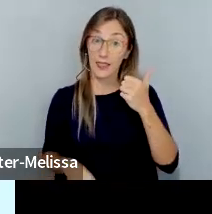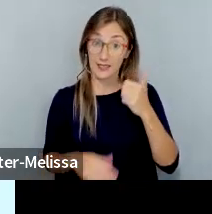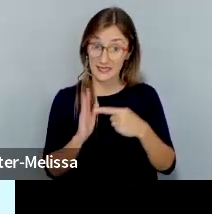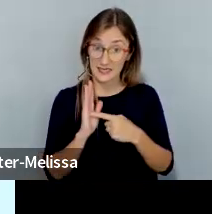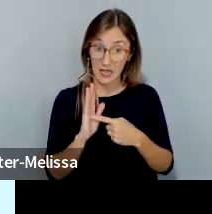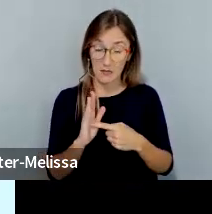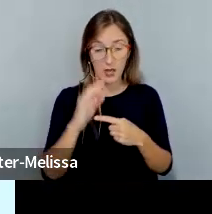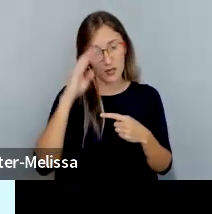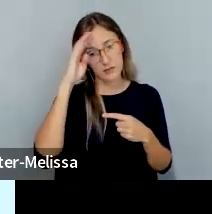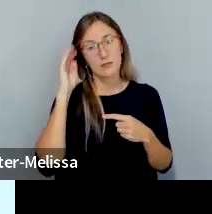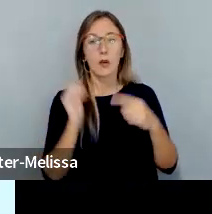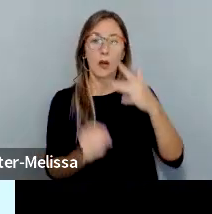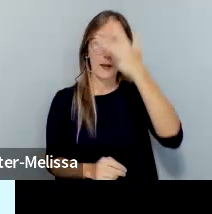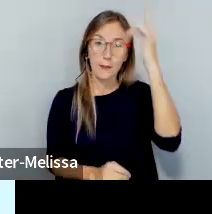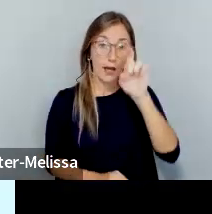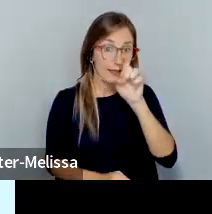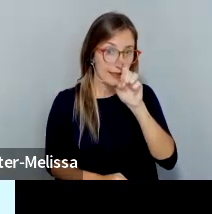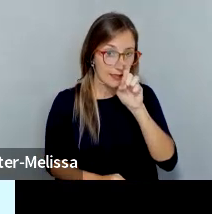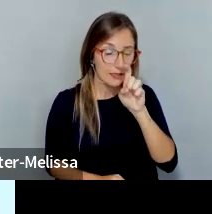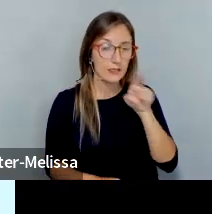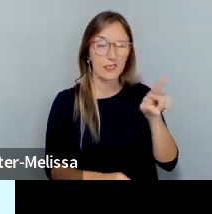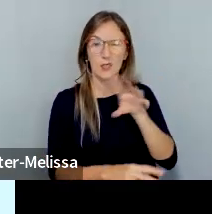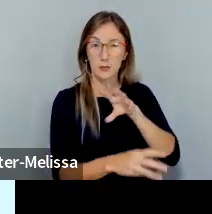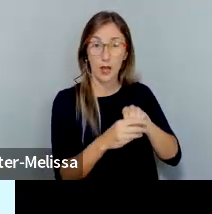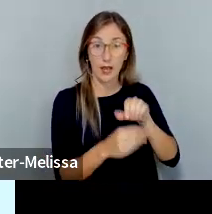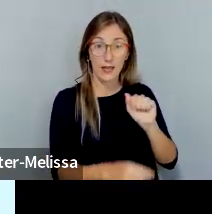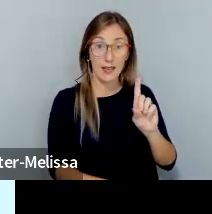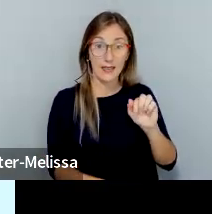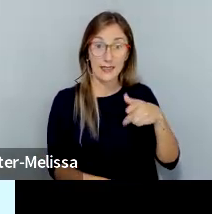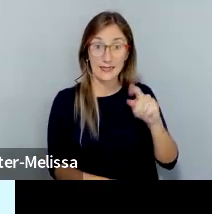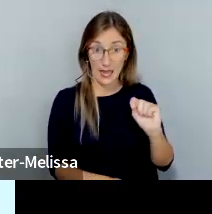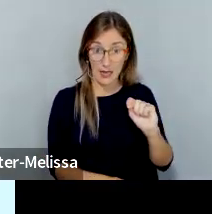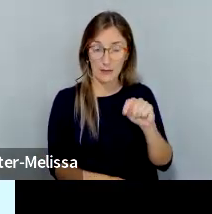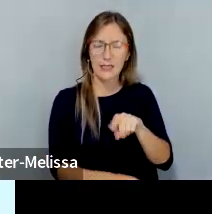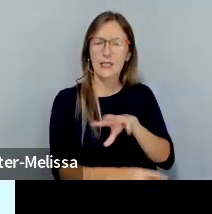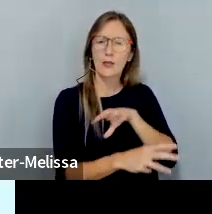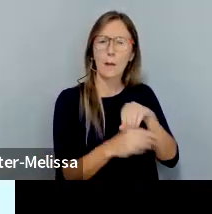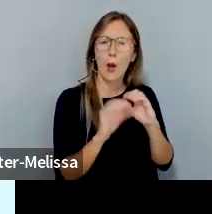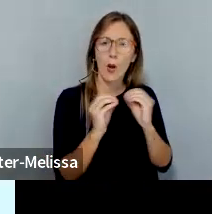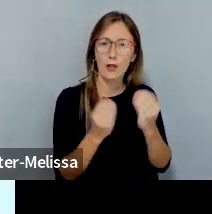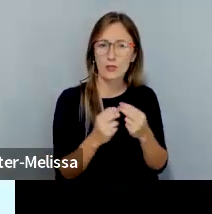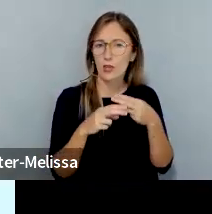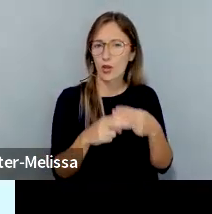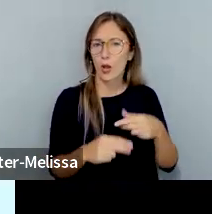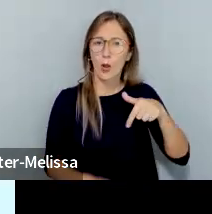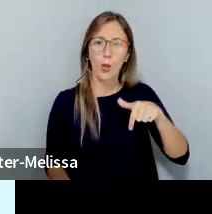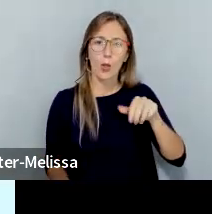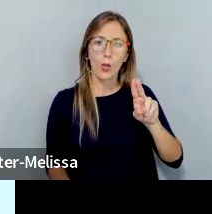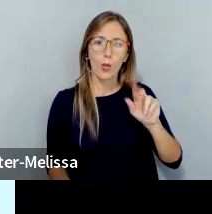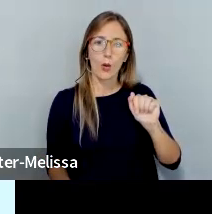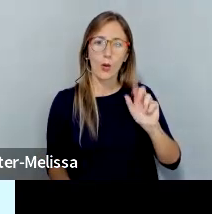community and contributing to their communities. Another example is somebody I knew in adapt years ago whose name was Lyle bald Eagle. He was